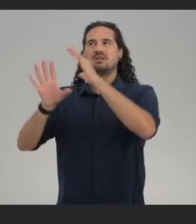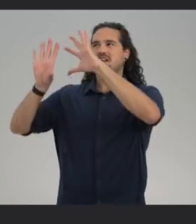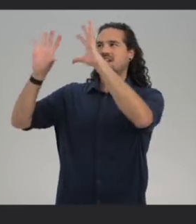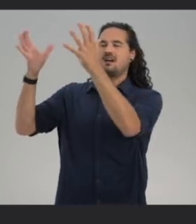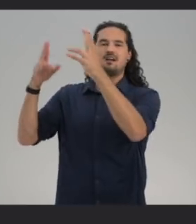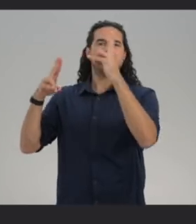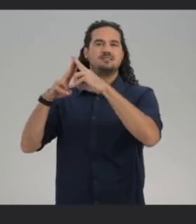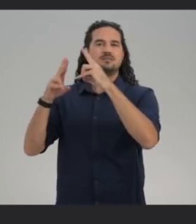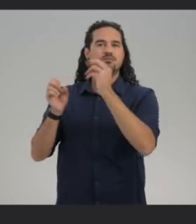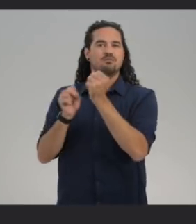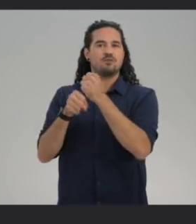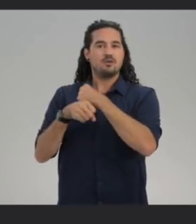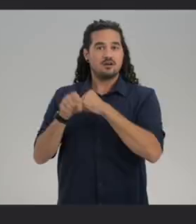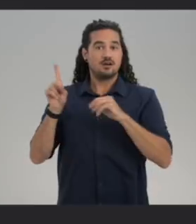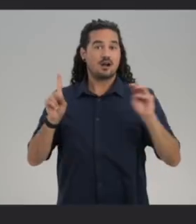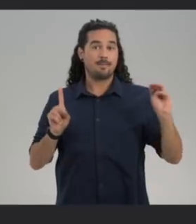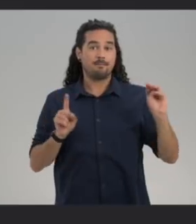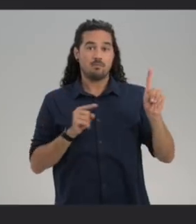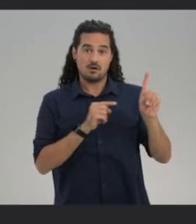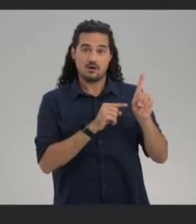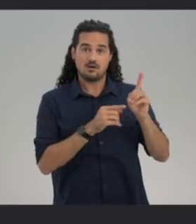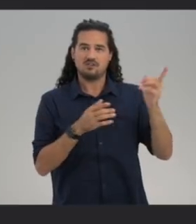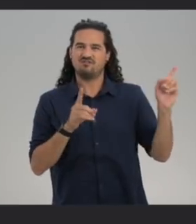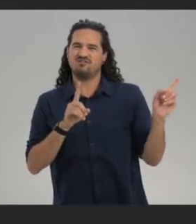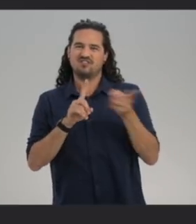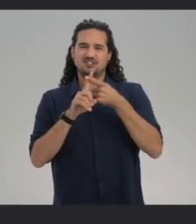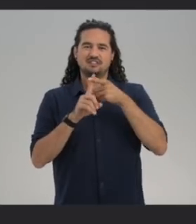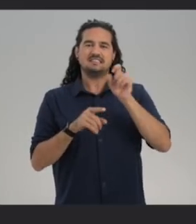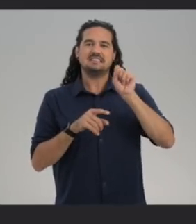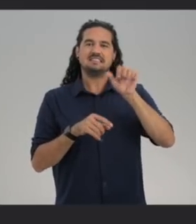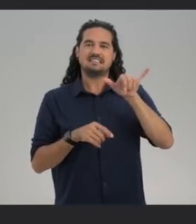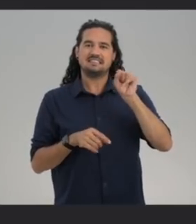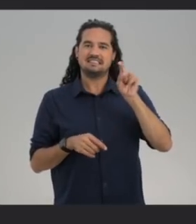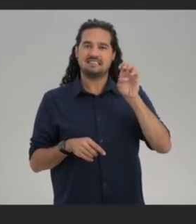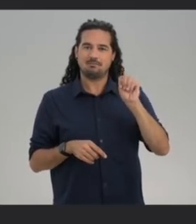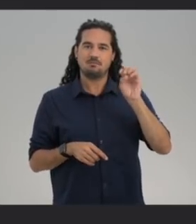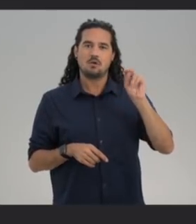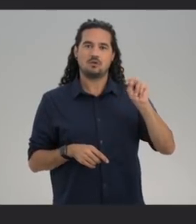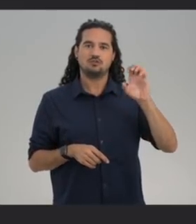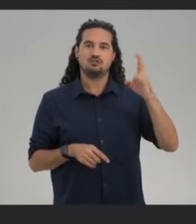M1 is the first system on chip, or SoC, for the Mac. Let me show you what that means.